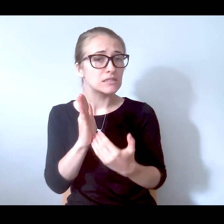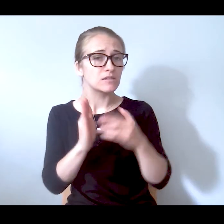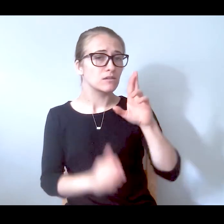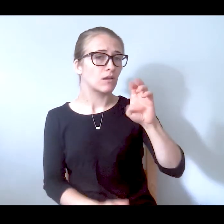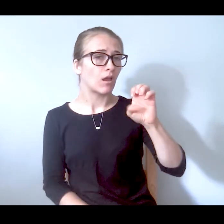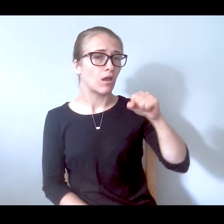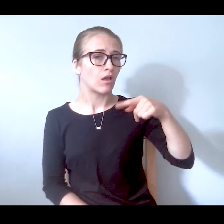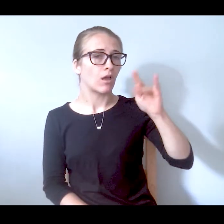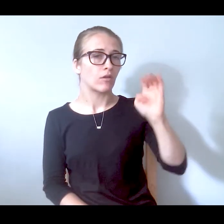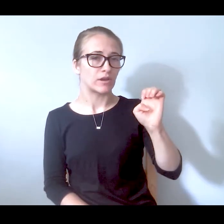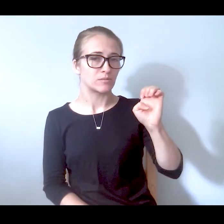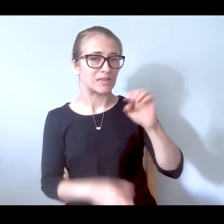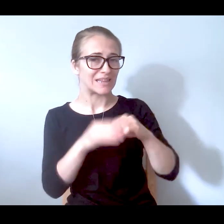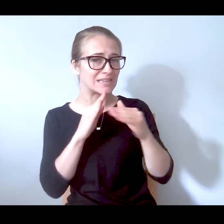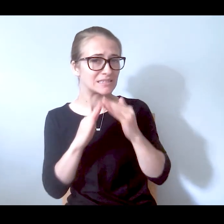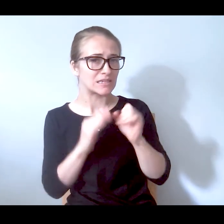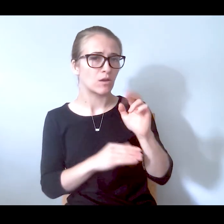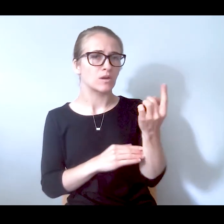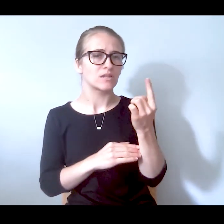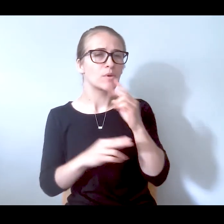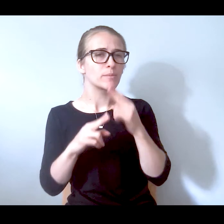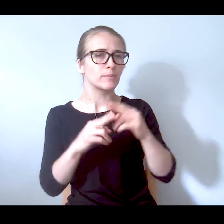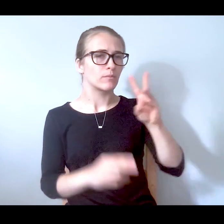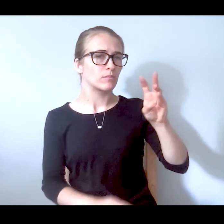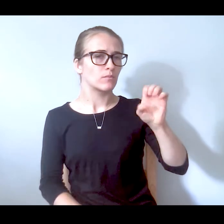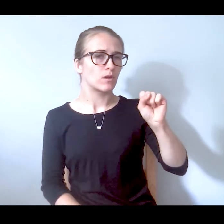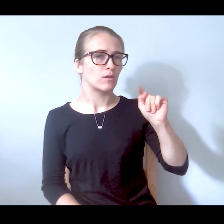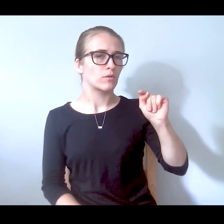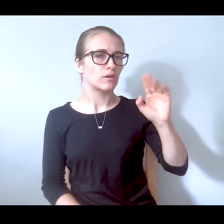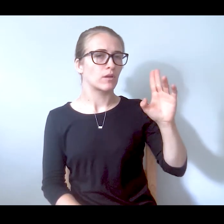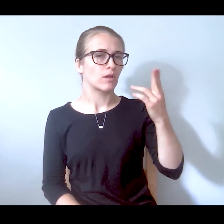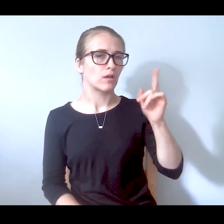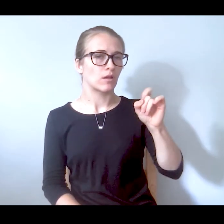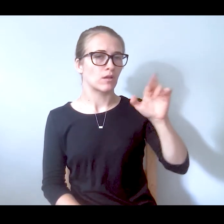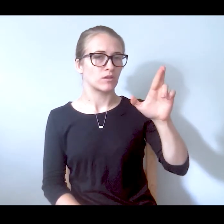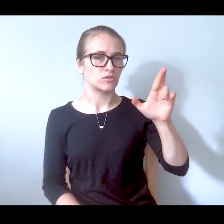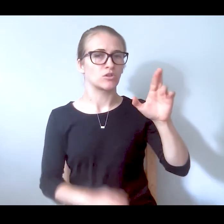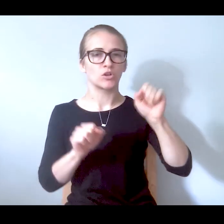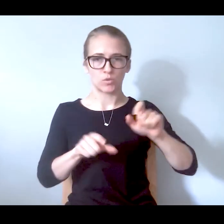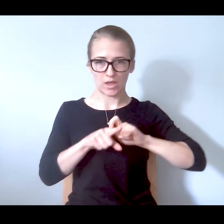respite centers in the city or I think someone mentioned Westchester.